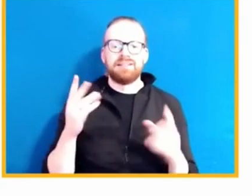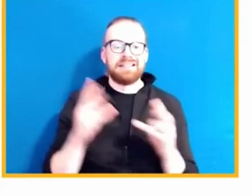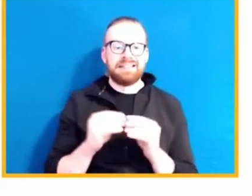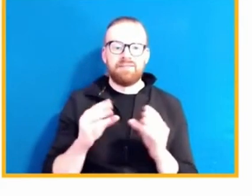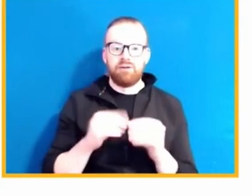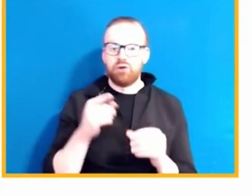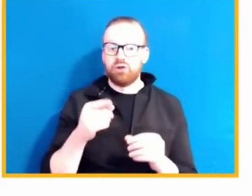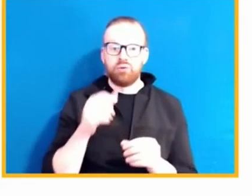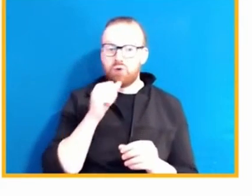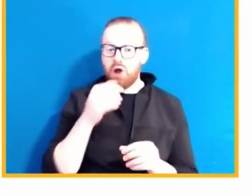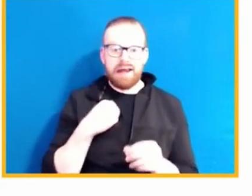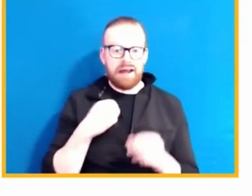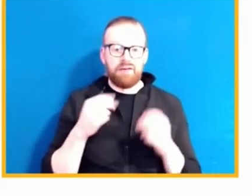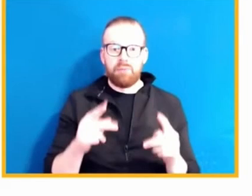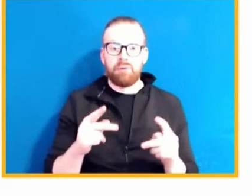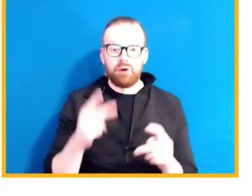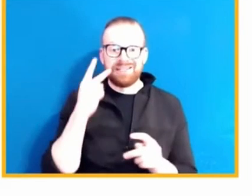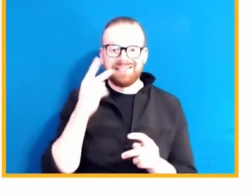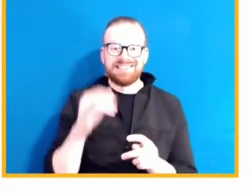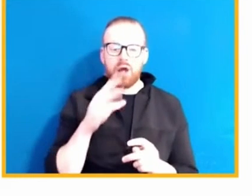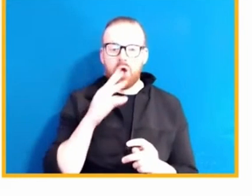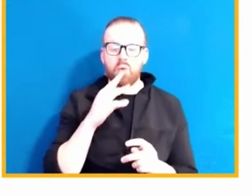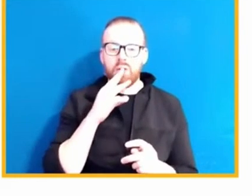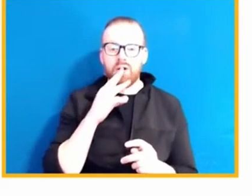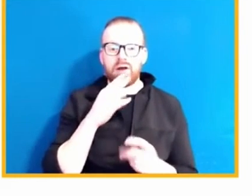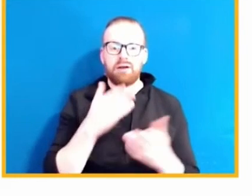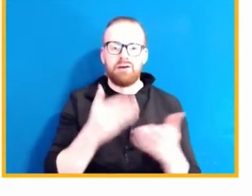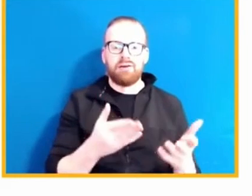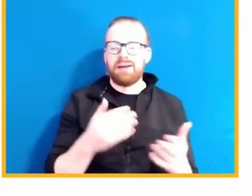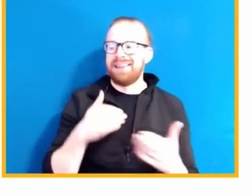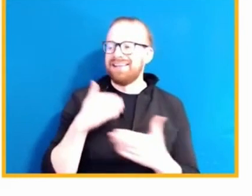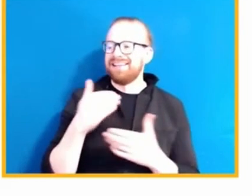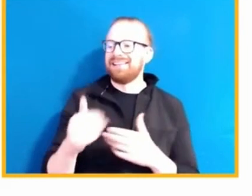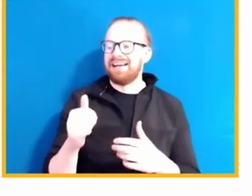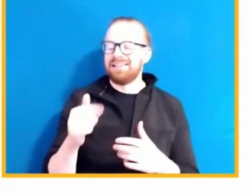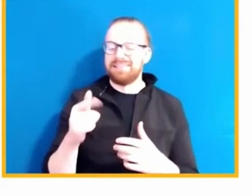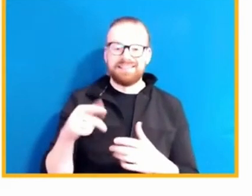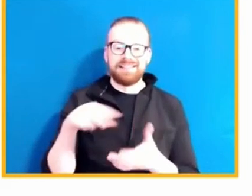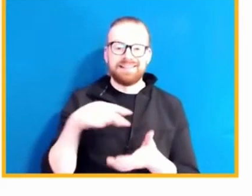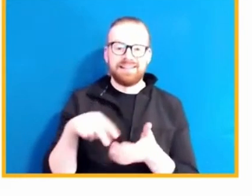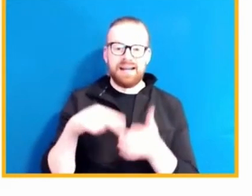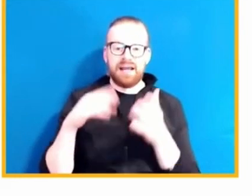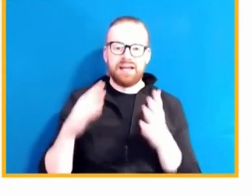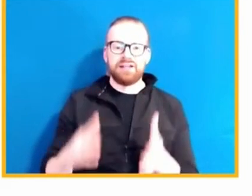you've never had a chance to experience that waterfront, well this next dancer has so graciously